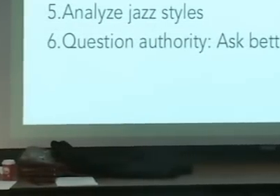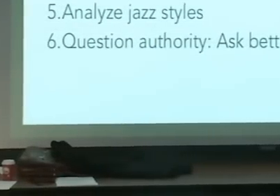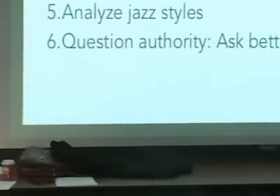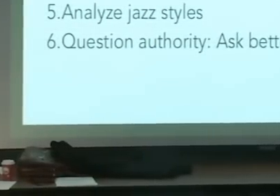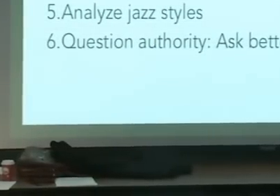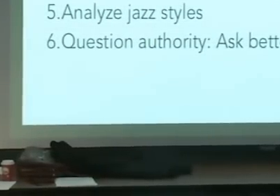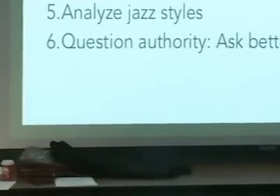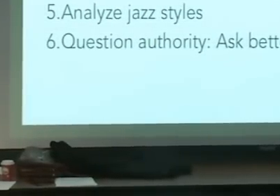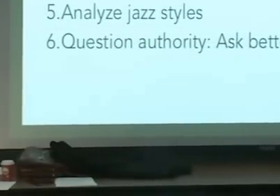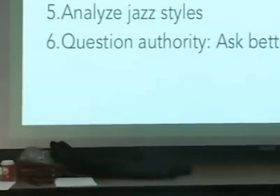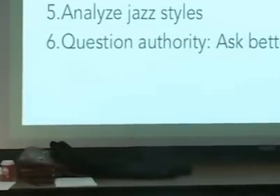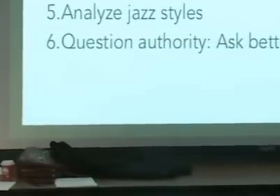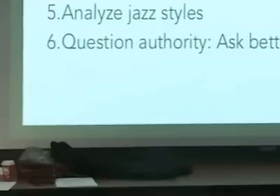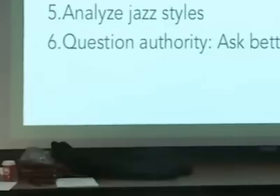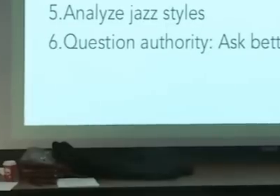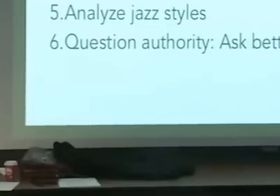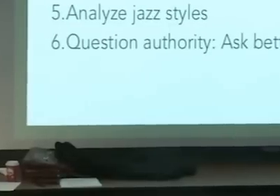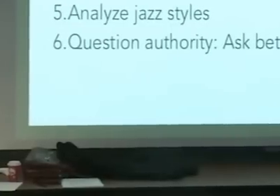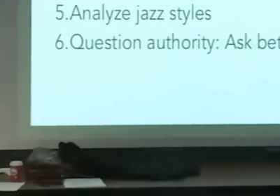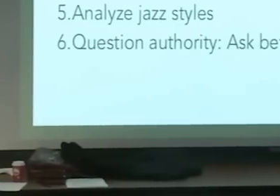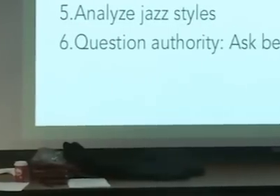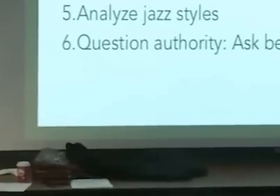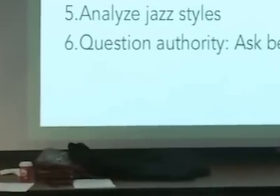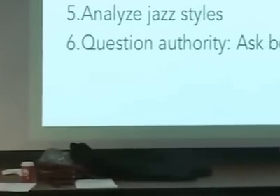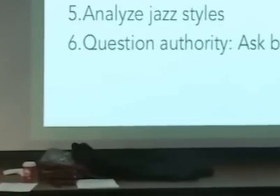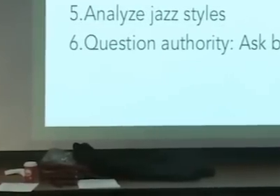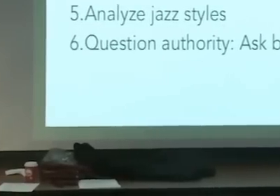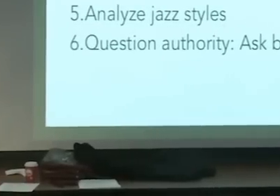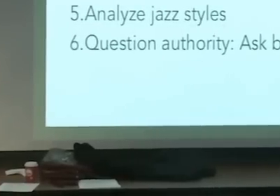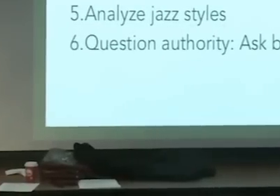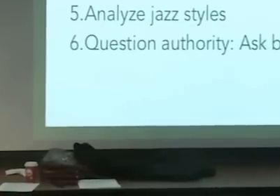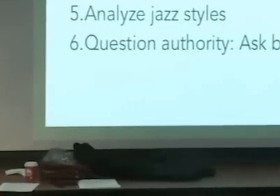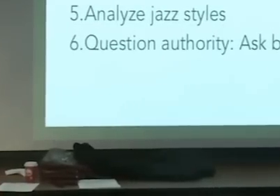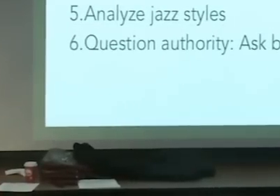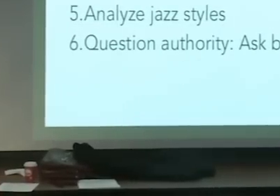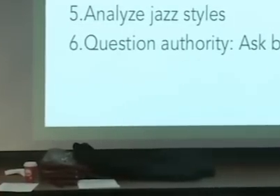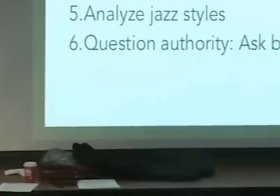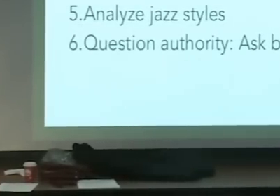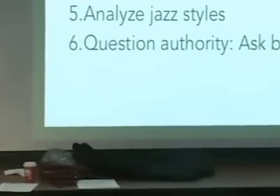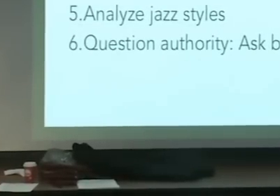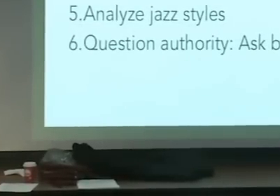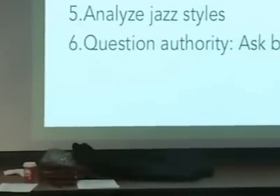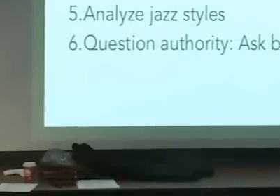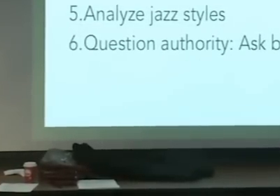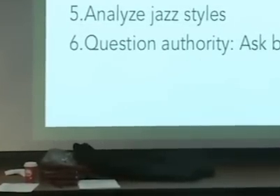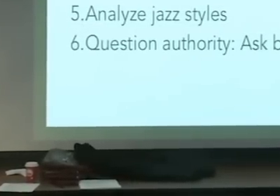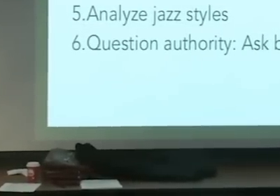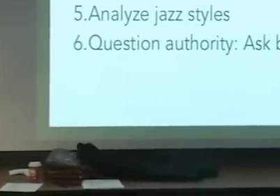No, of course not, right, it would be too easy. Then you wouldn't have to read the syllabus. Look, I teach jazz history people.